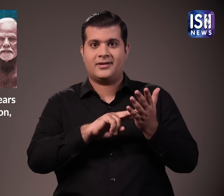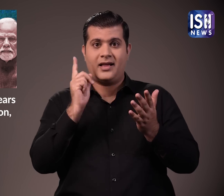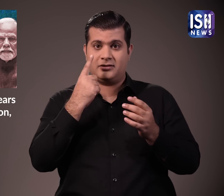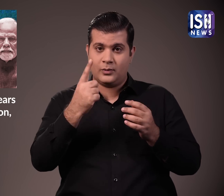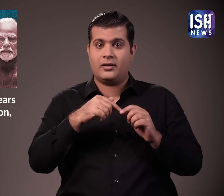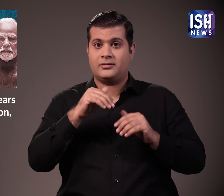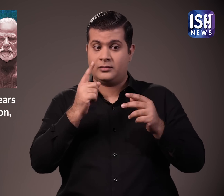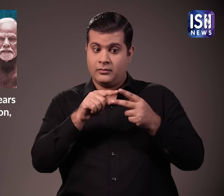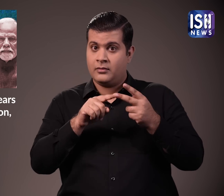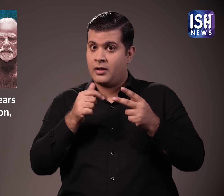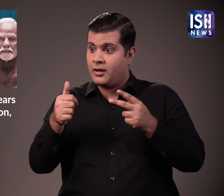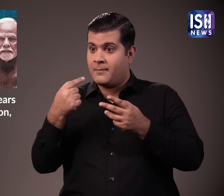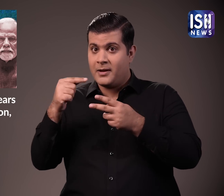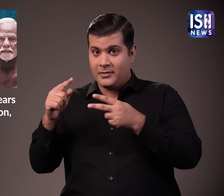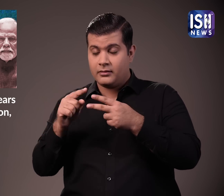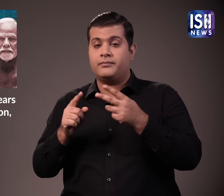These 2 must be passed before One nation, One Election bill.